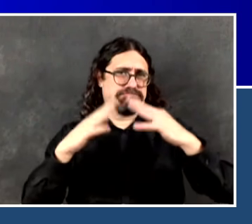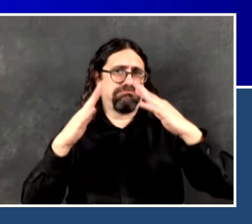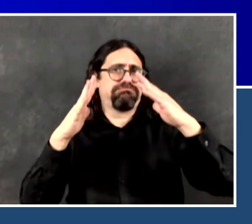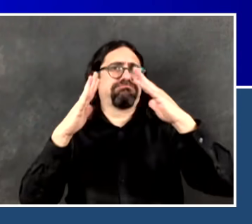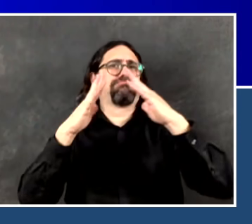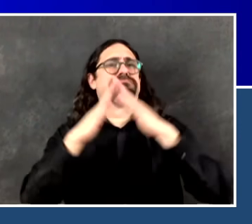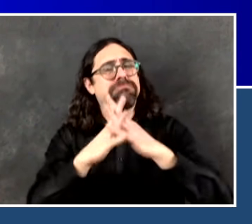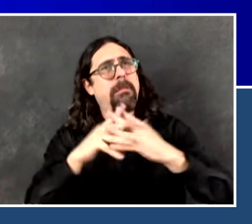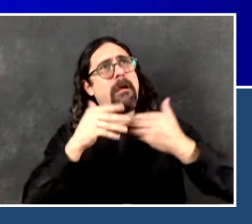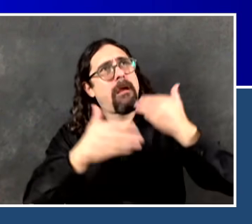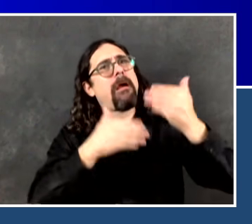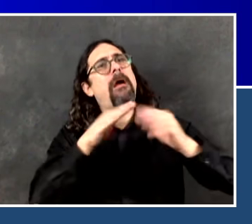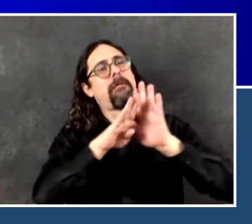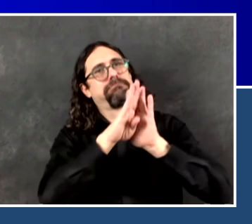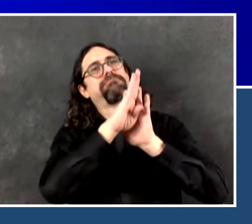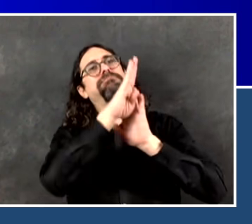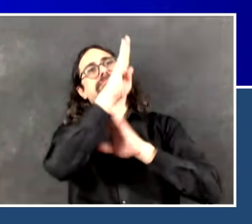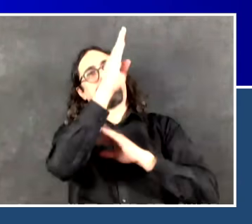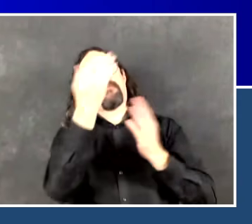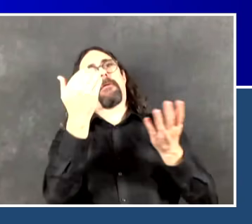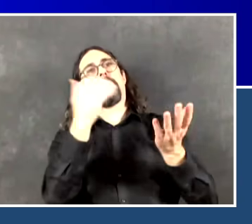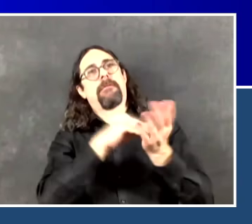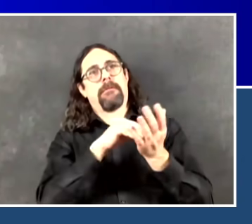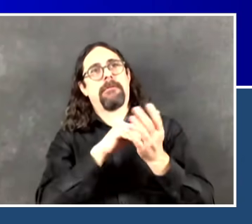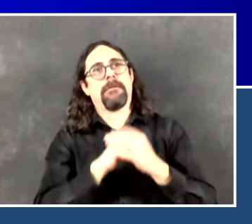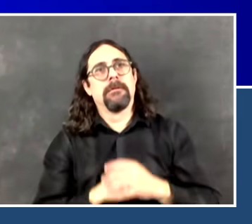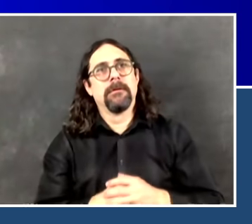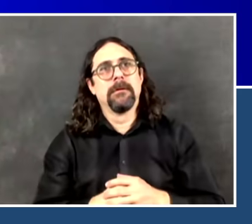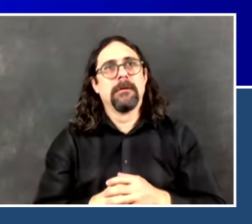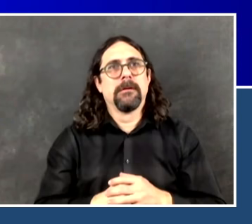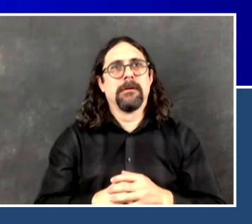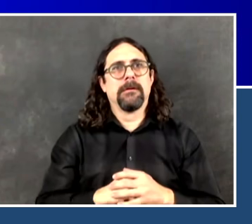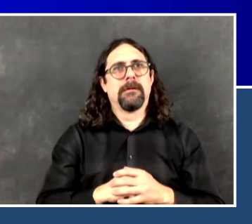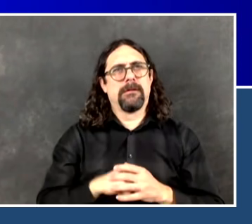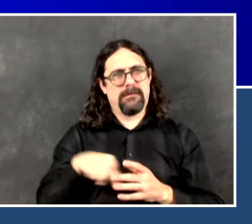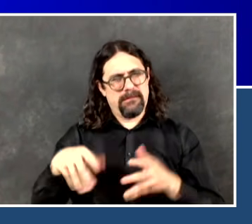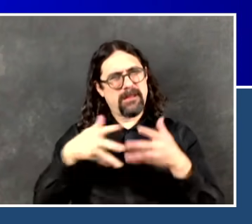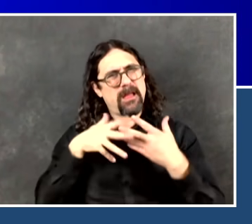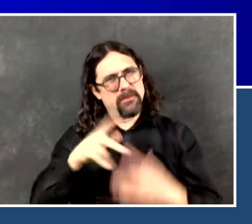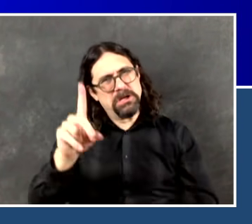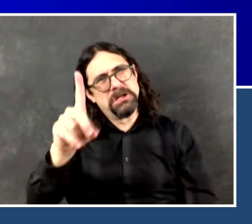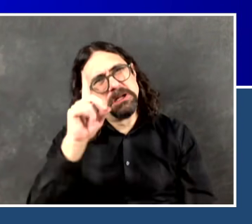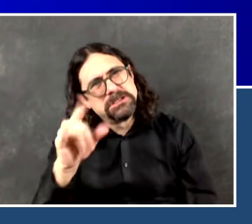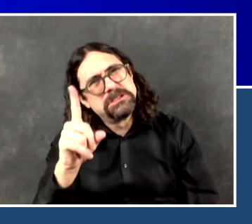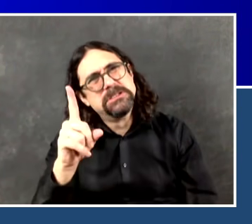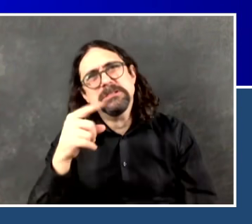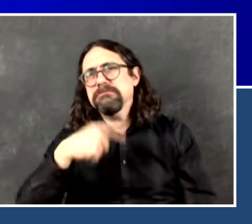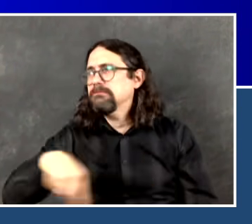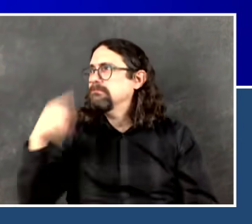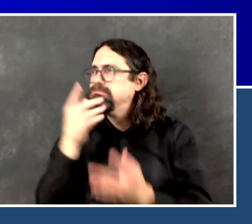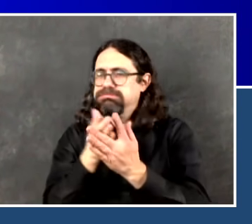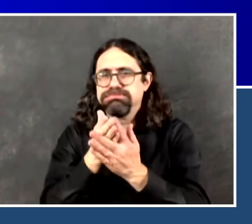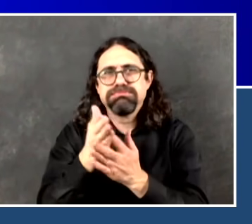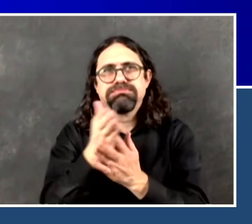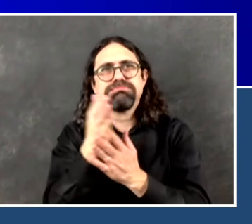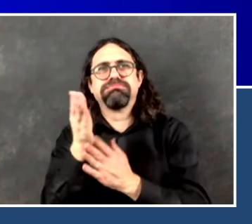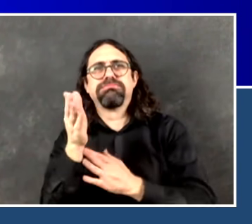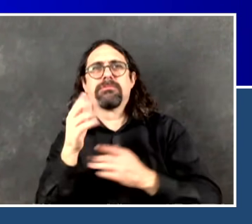BET YOU HEARD IT, TOO ,AND IT'S VERY MUCH A NEW YORK STORY WHEN YOU TALK ABOUT HO WOUR NATION FOUGHT BACK